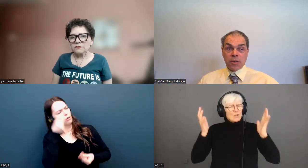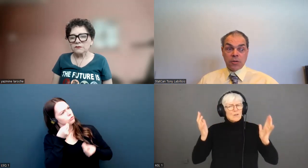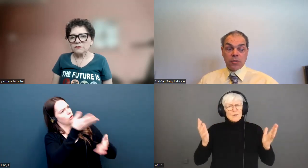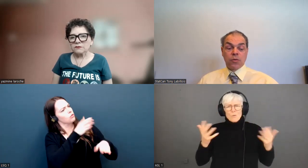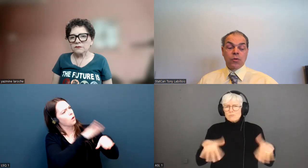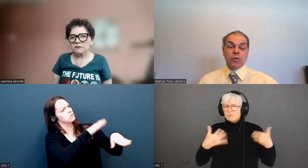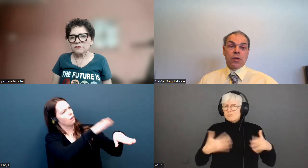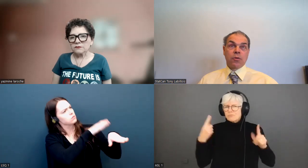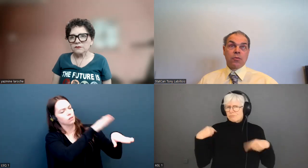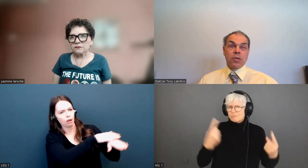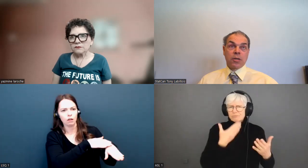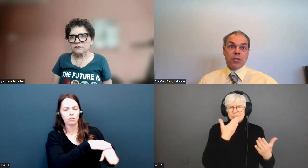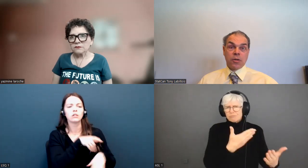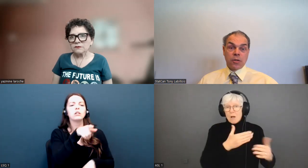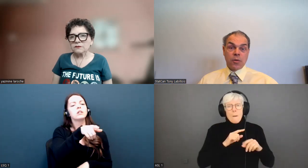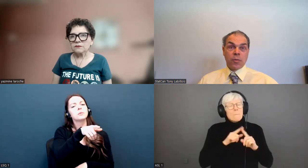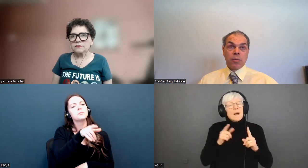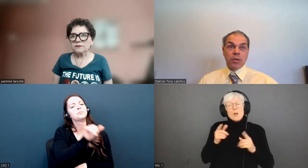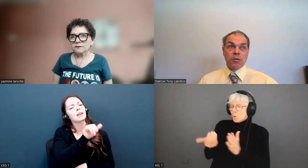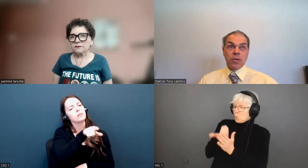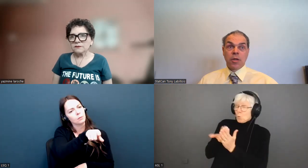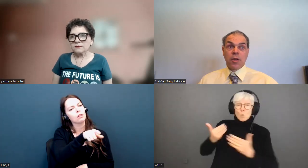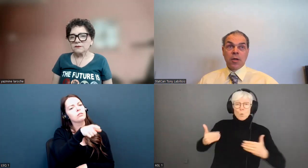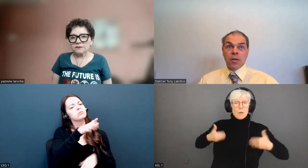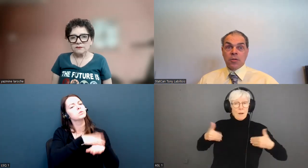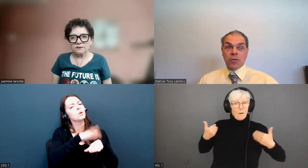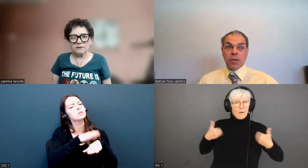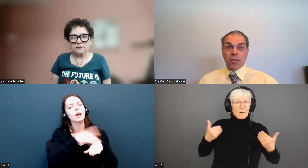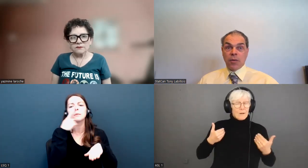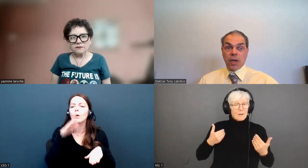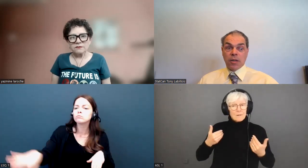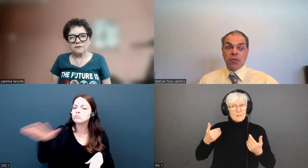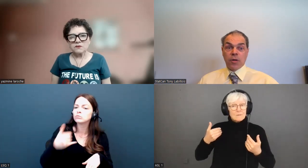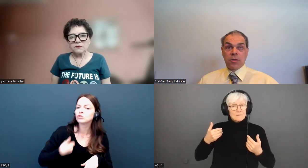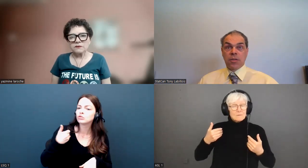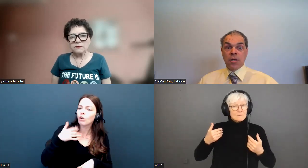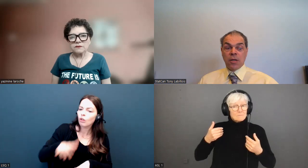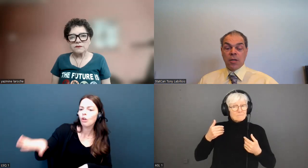are joining or recently joined the public service so so that they make a difference